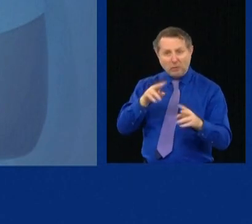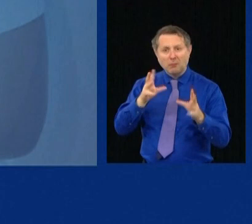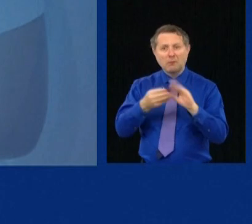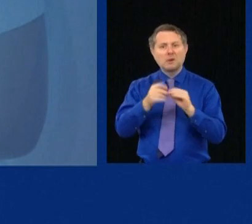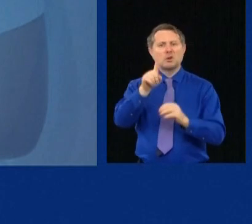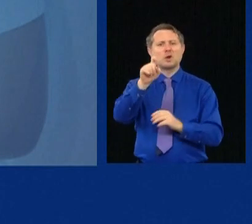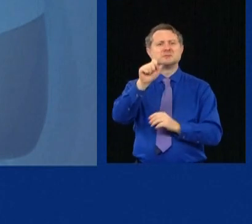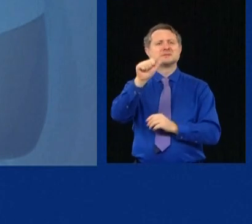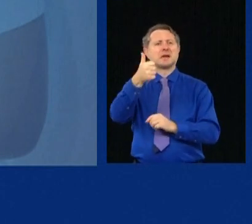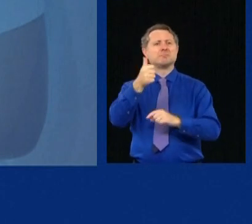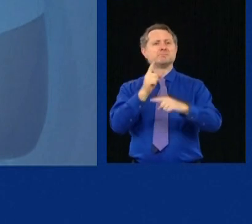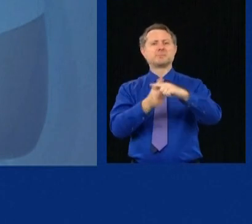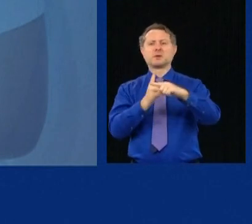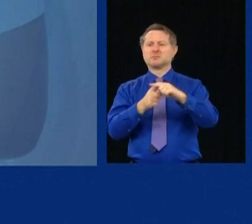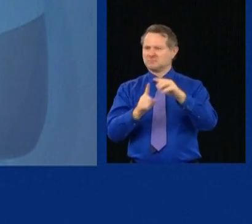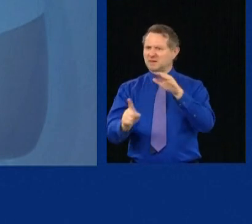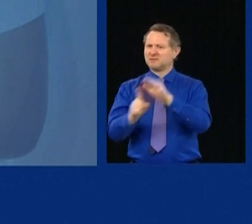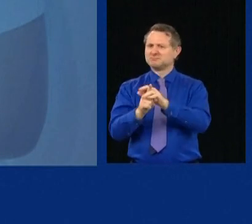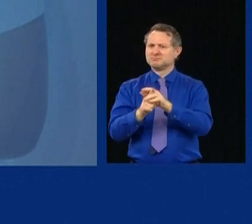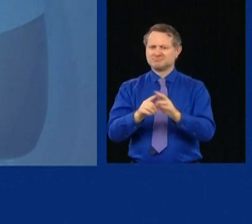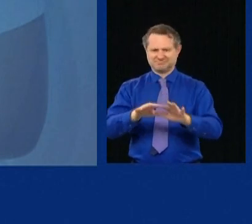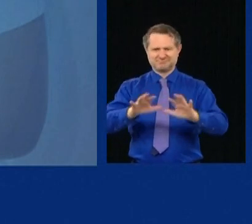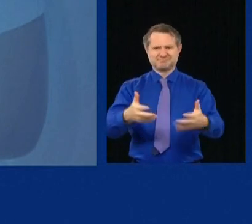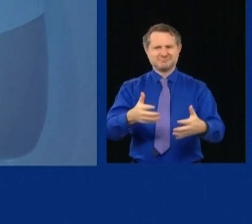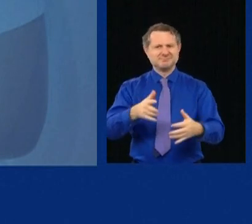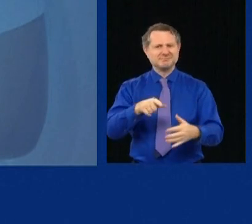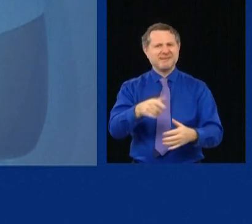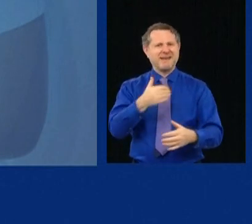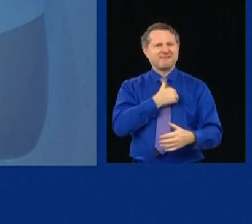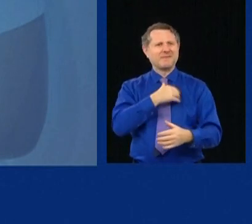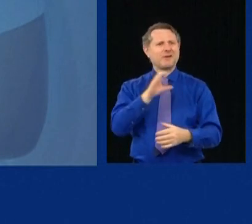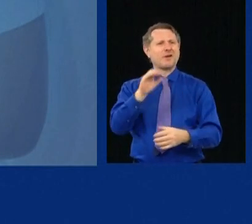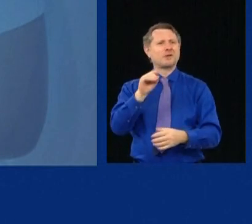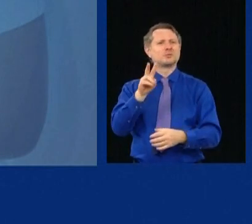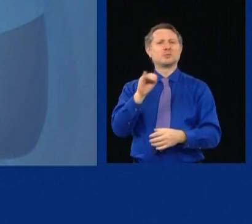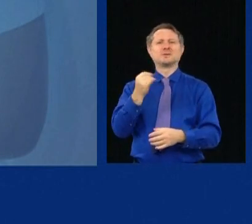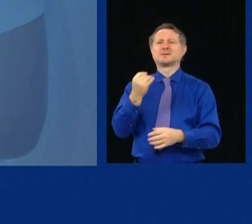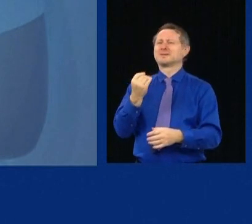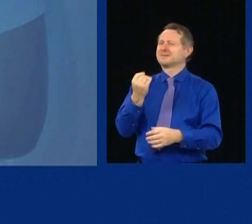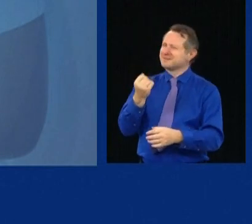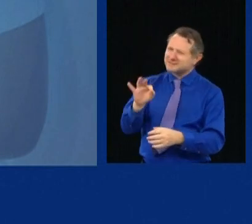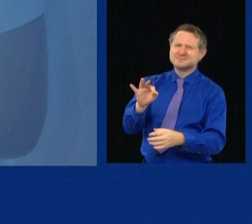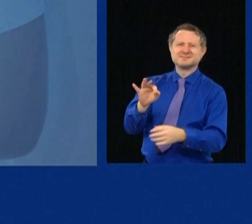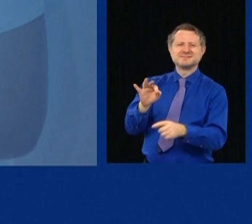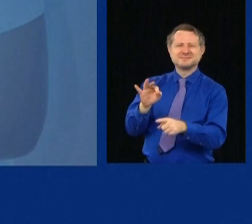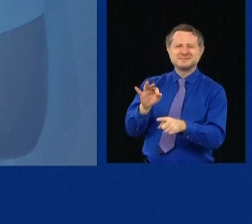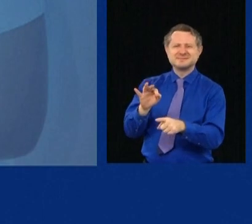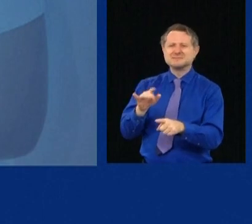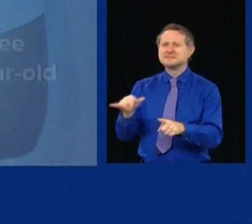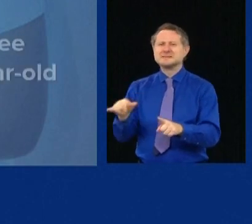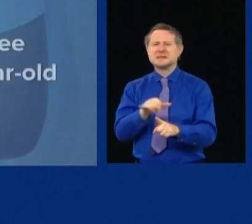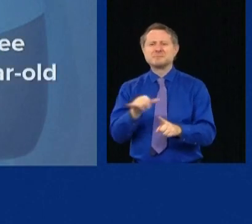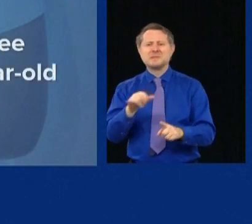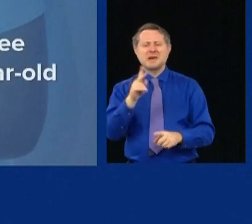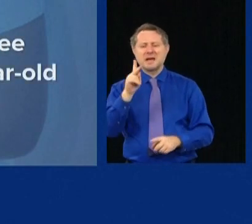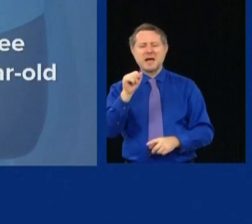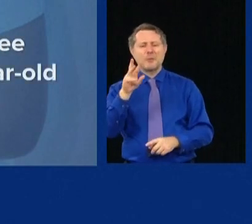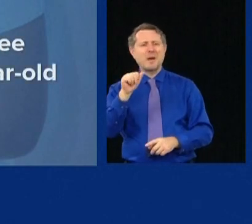CHILDREN. DEPARTMENT OF HEALTH IS NOW LOOKING AT 110 CASES OF A